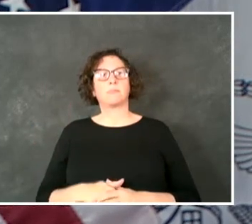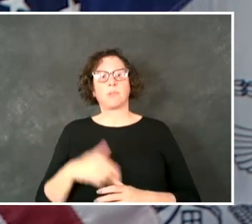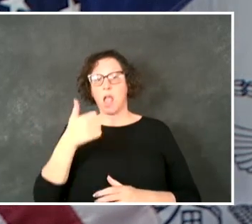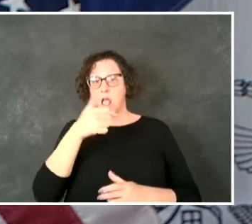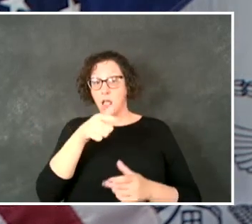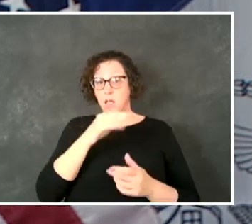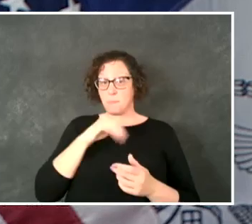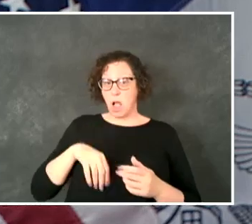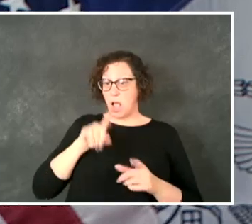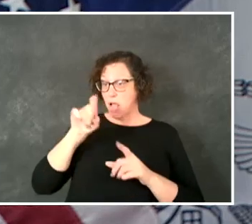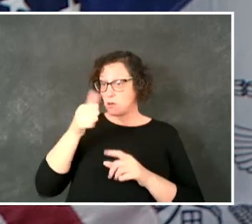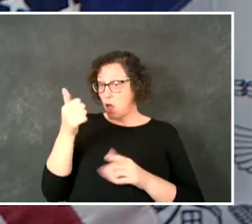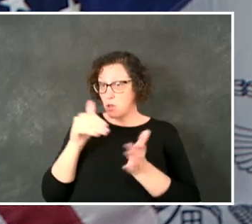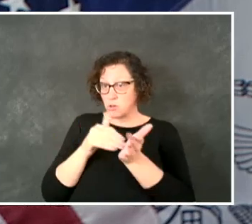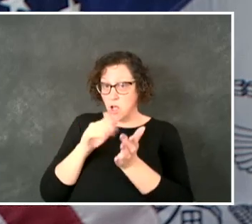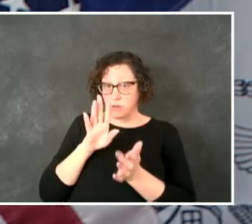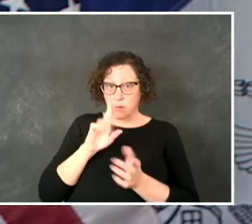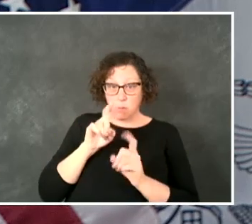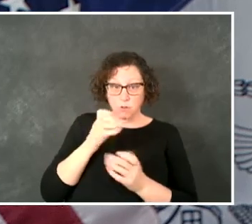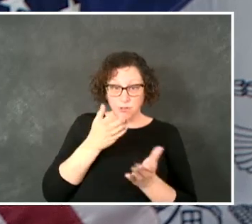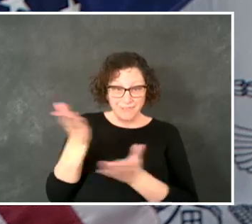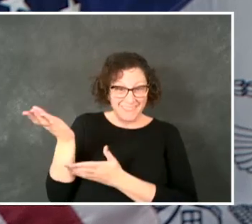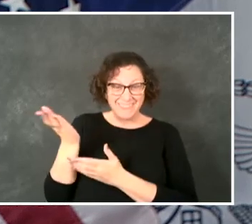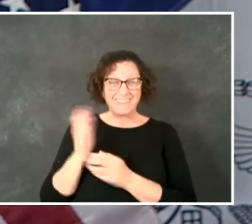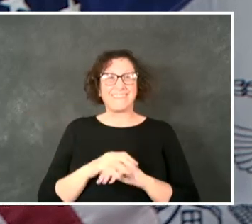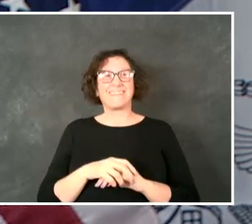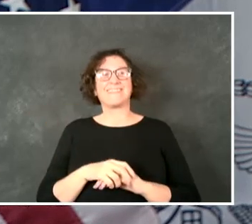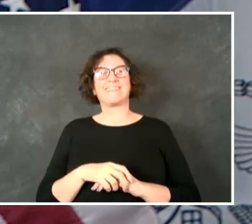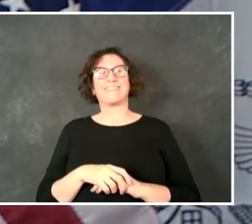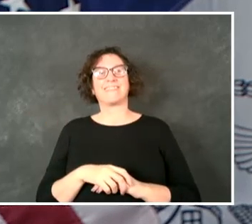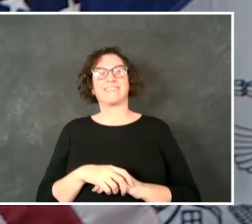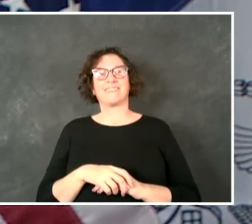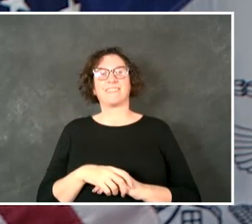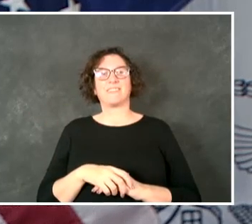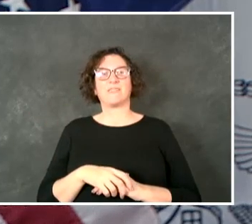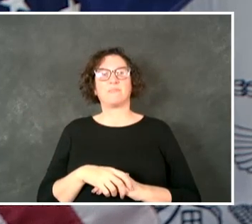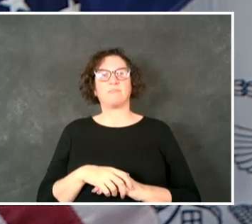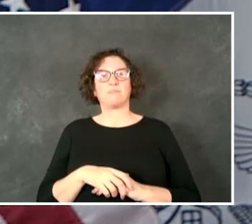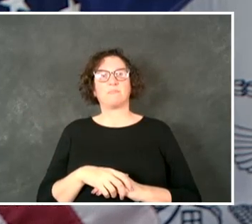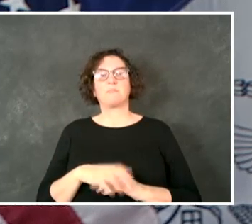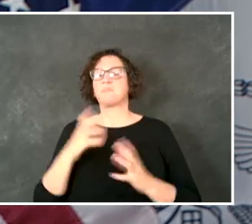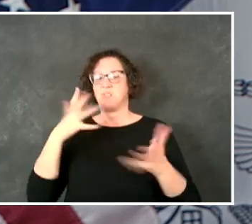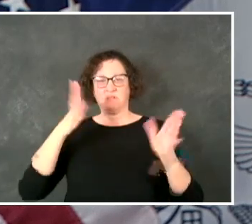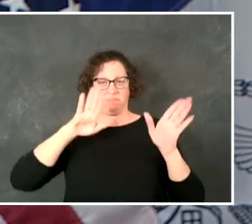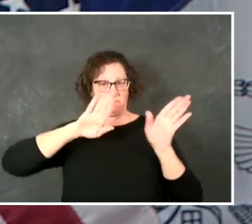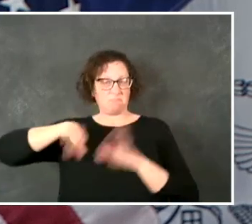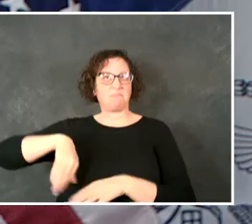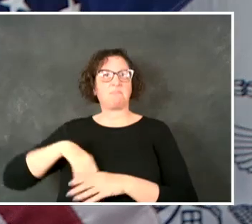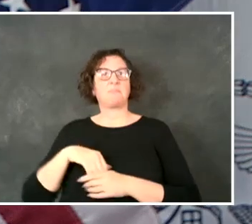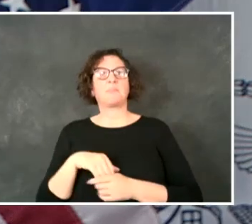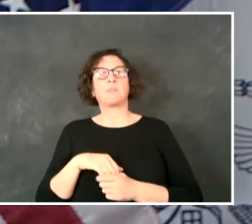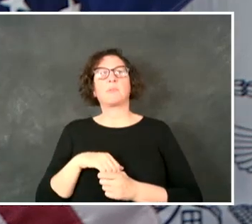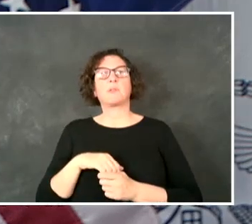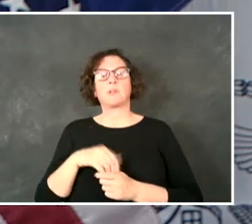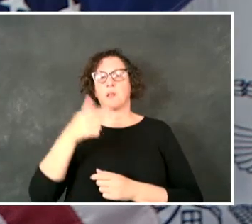FOR SOME CAUTIOUS